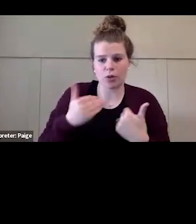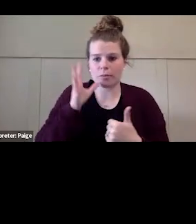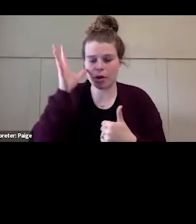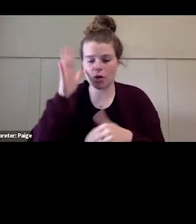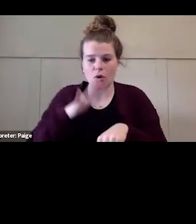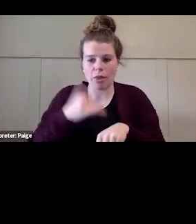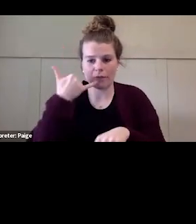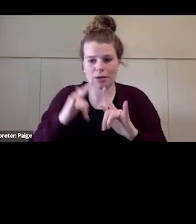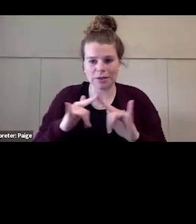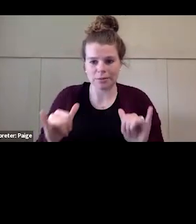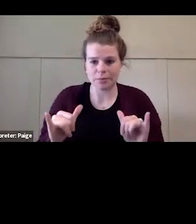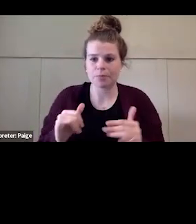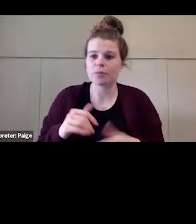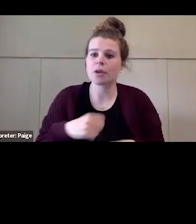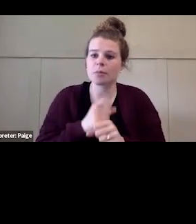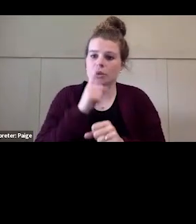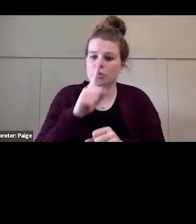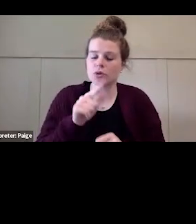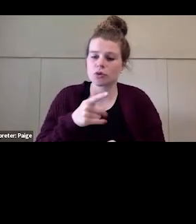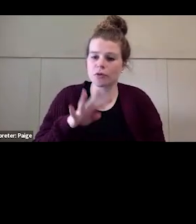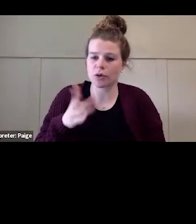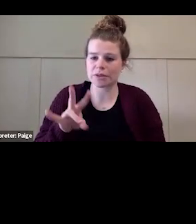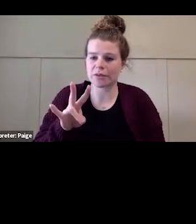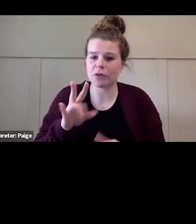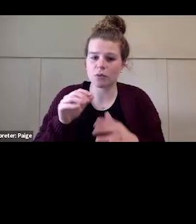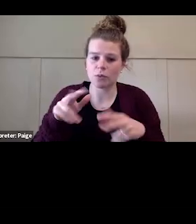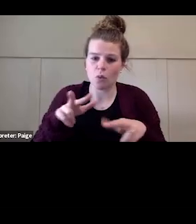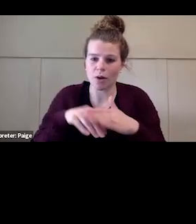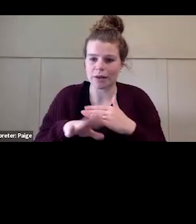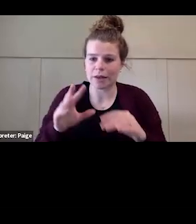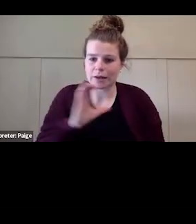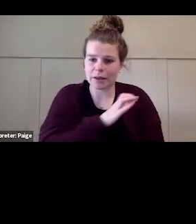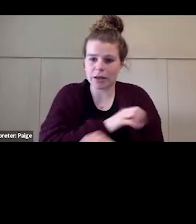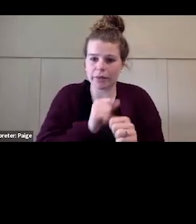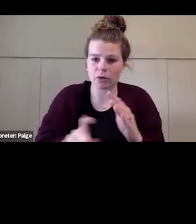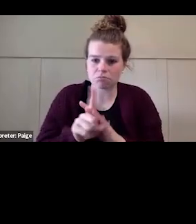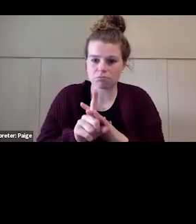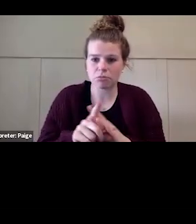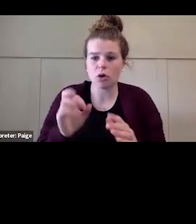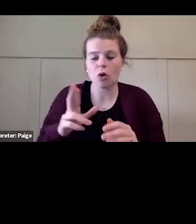into one of our local 24/7 walk-in clinics that day. And they can also follow up with that family later in the day